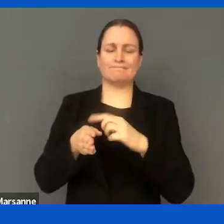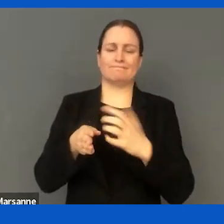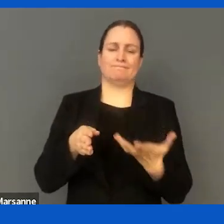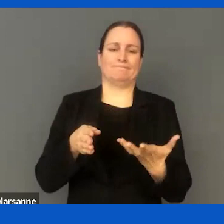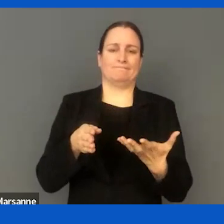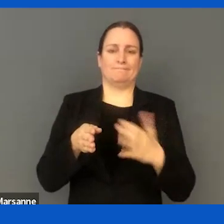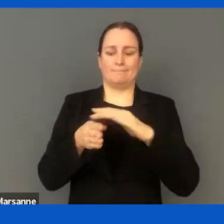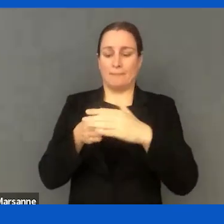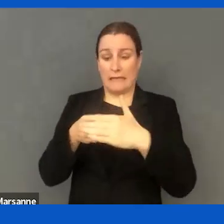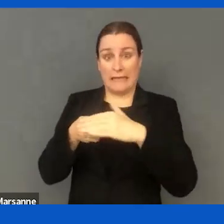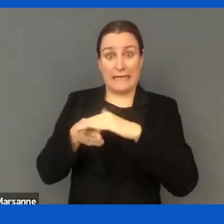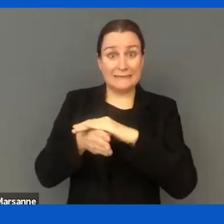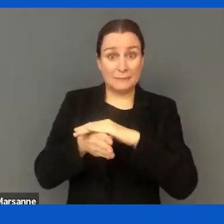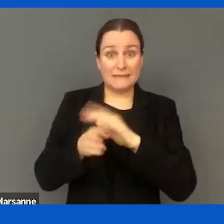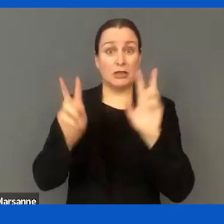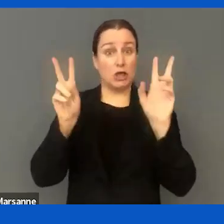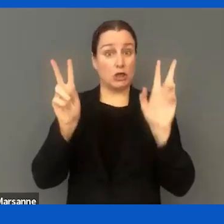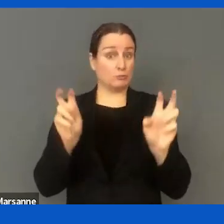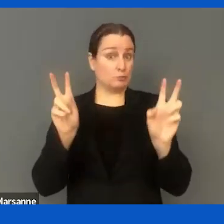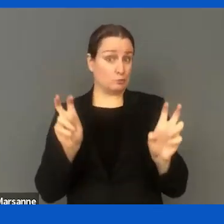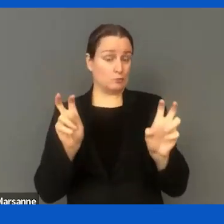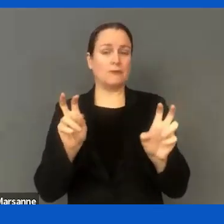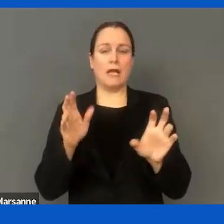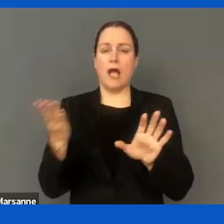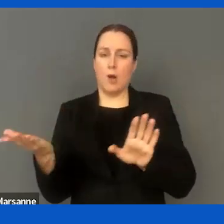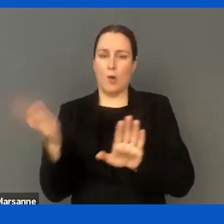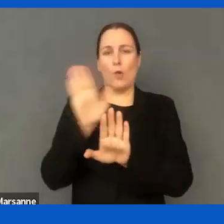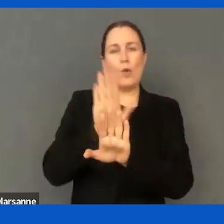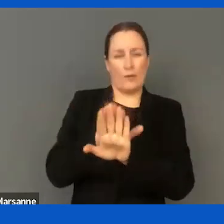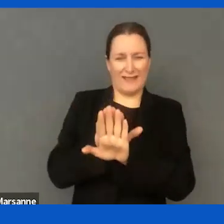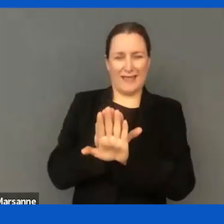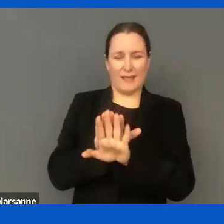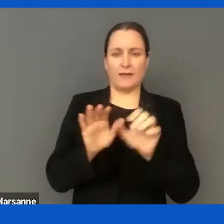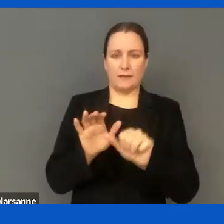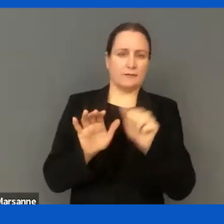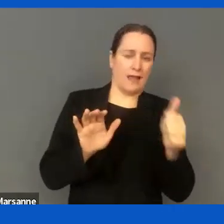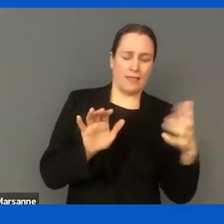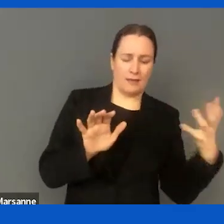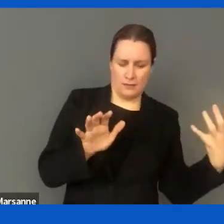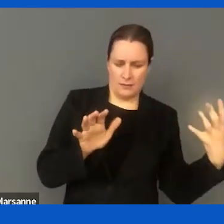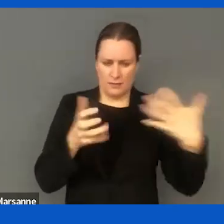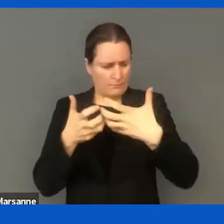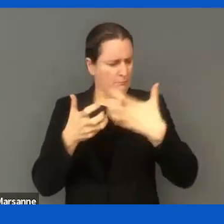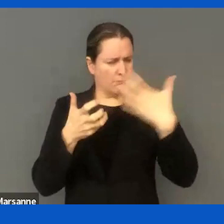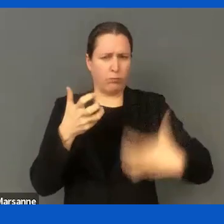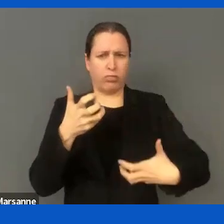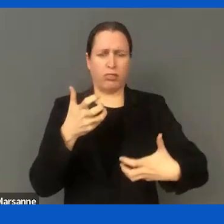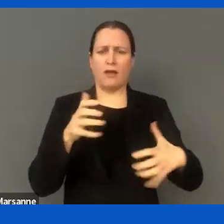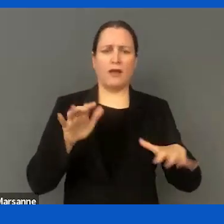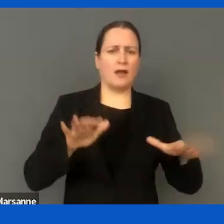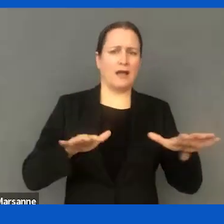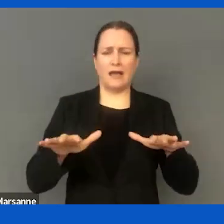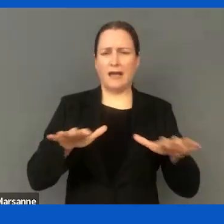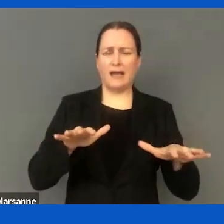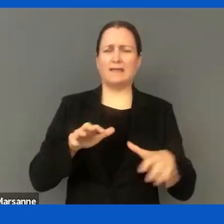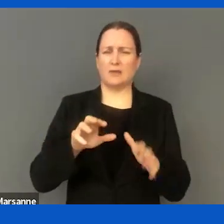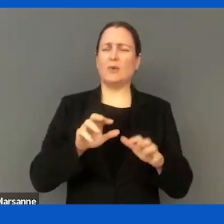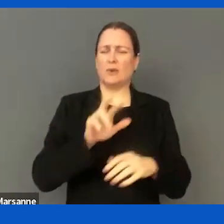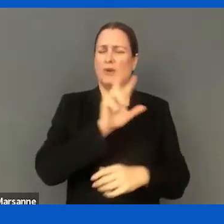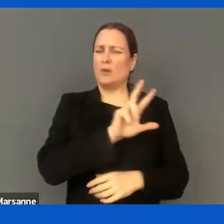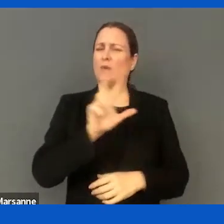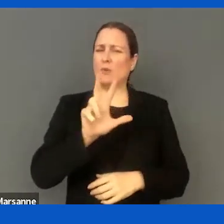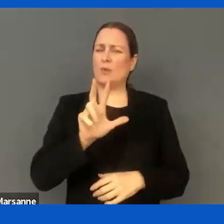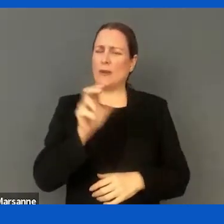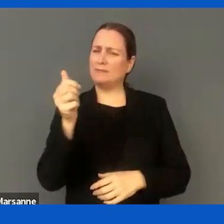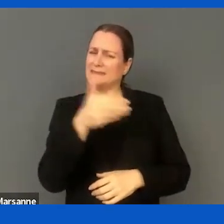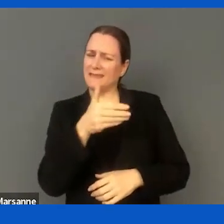kind of accessibility overlays are managed from the website. There are different technology.